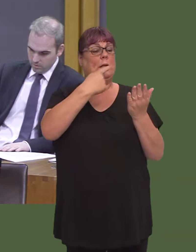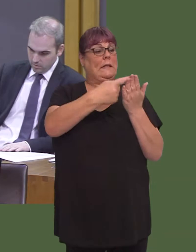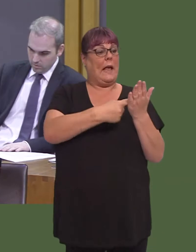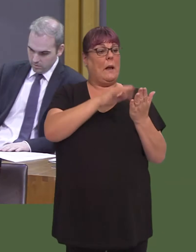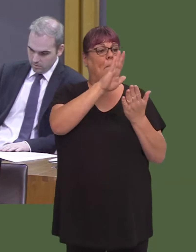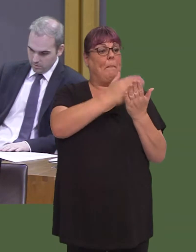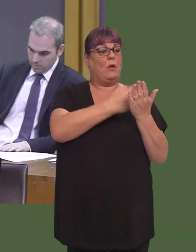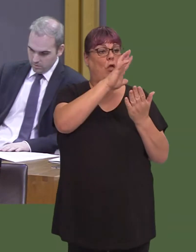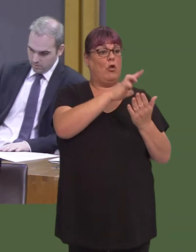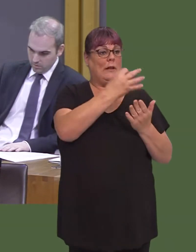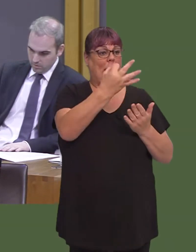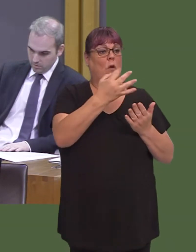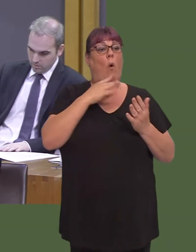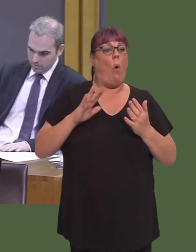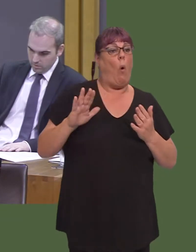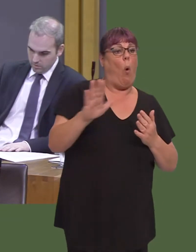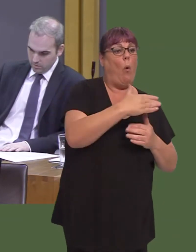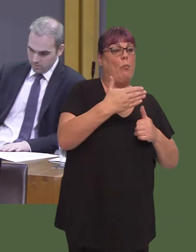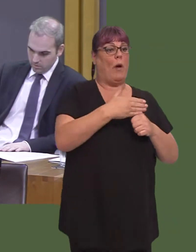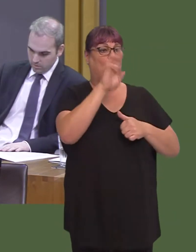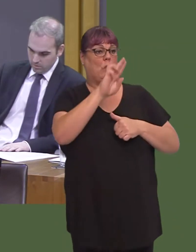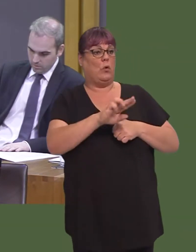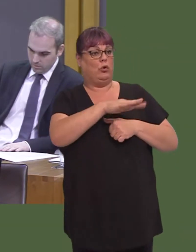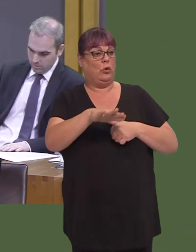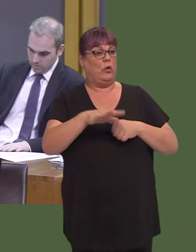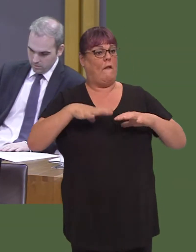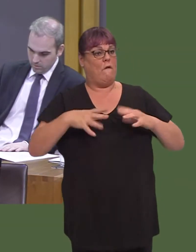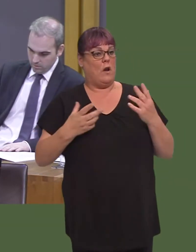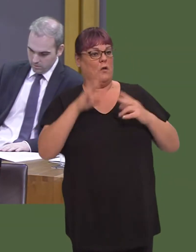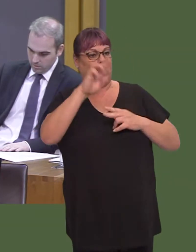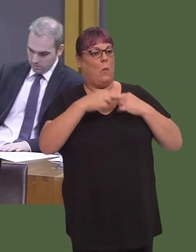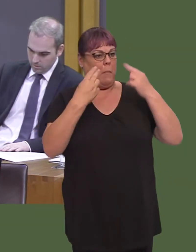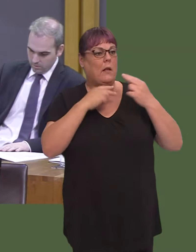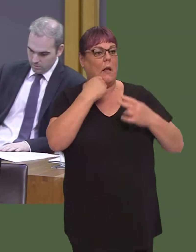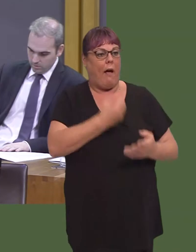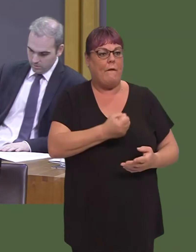is correct, and he talks of the need for scrutiny, yet at the same time wants to abolish the